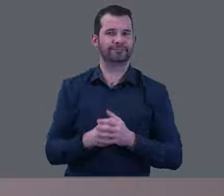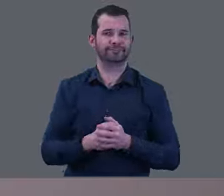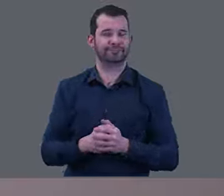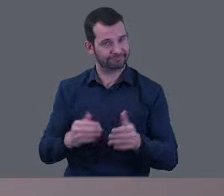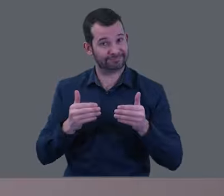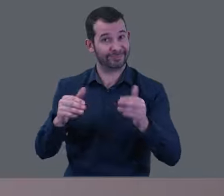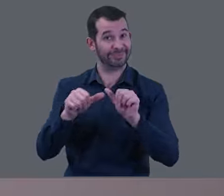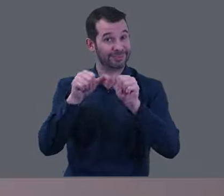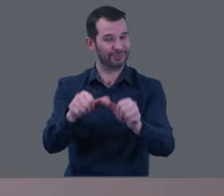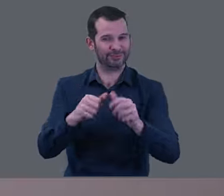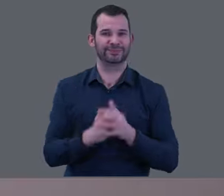Let’s continue.